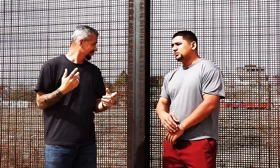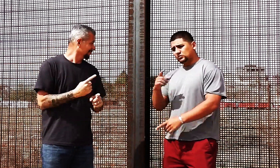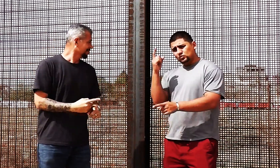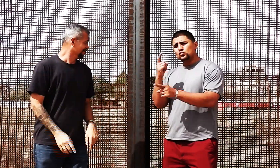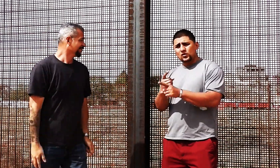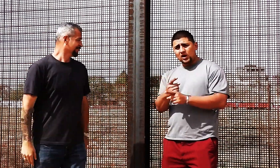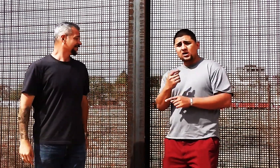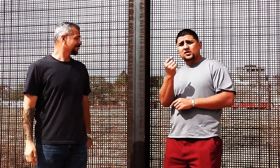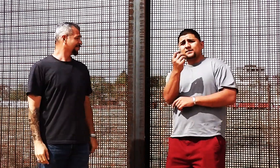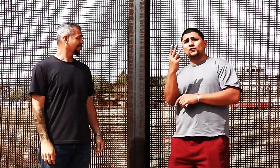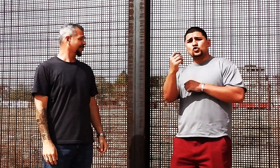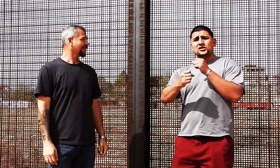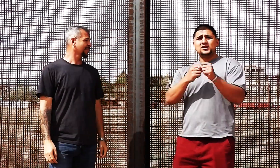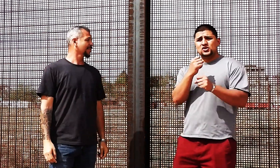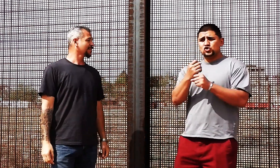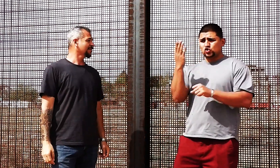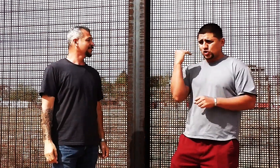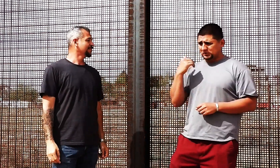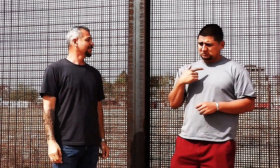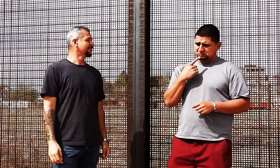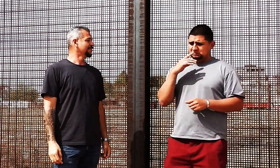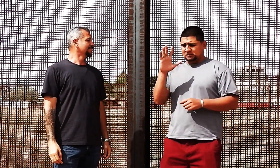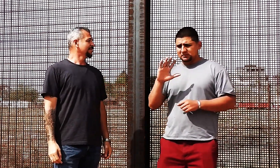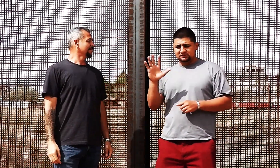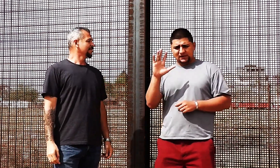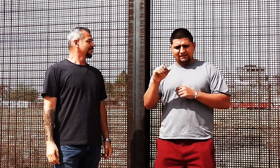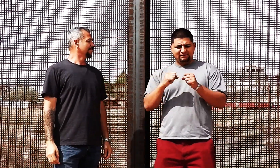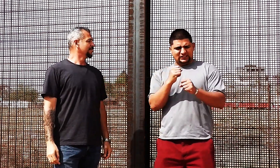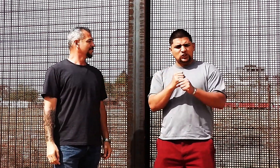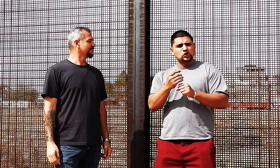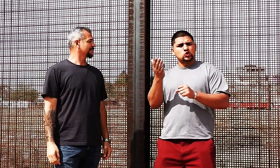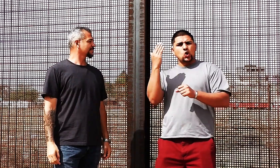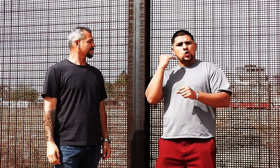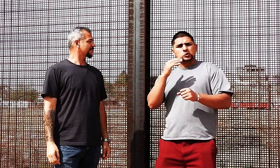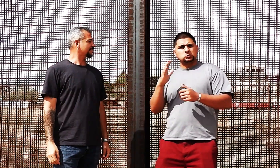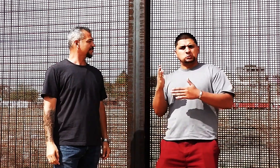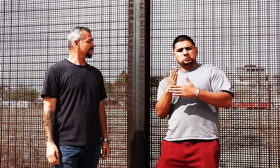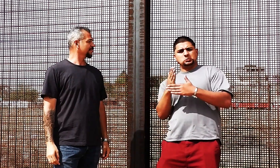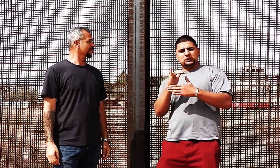Yup. That’s right. Several years ago., I would say five years ago in that time frame -